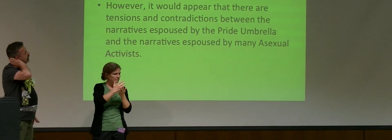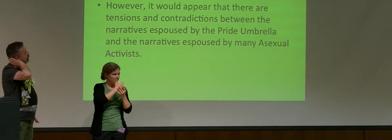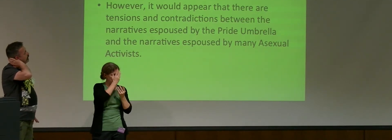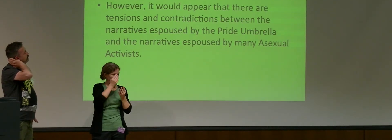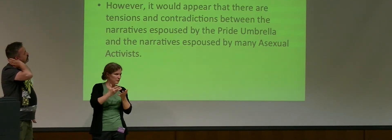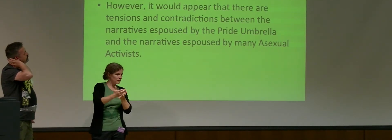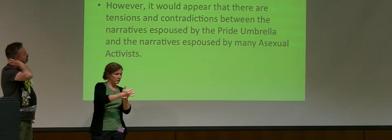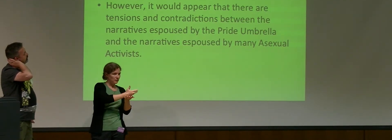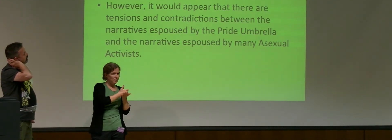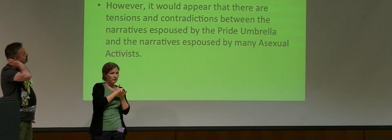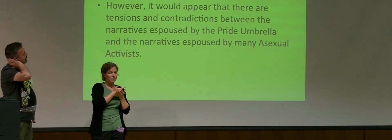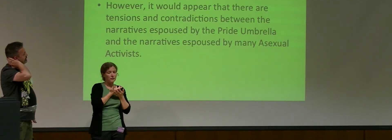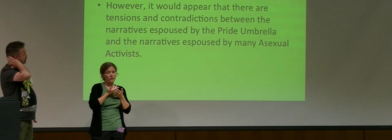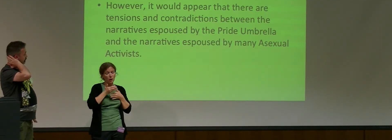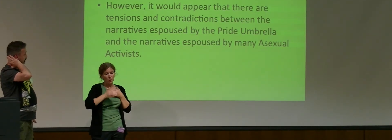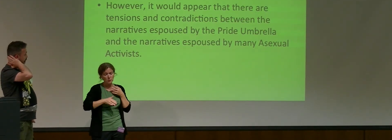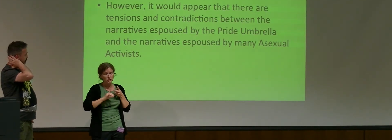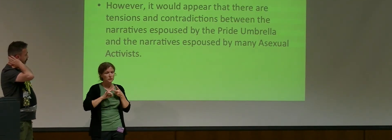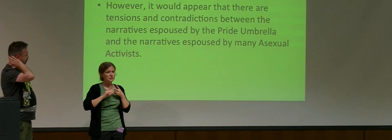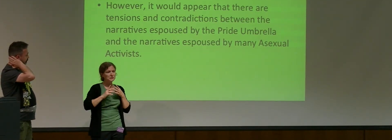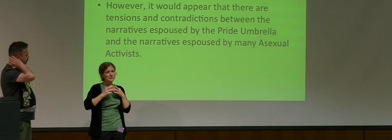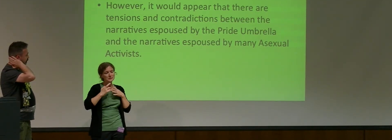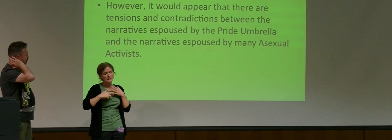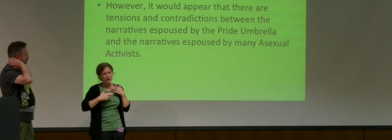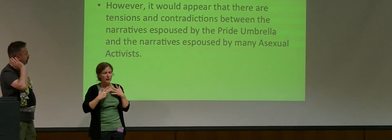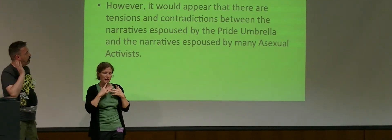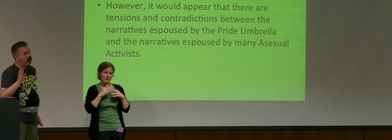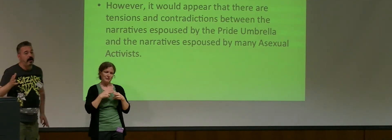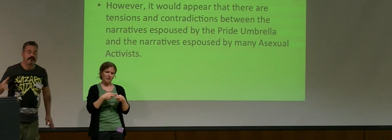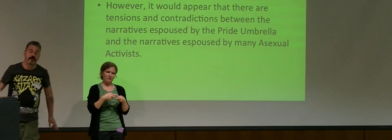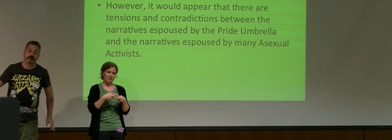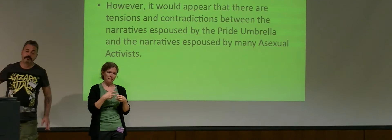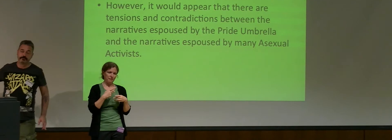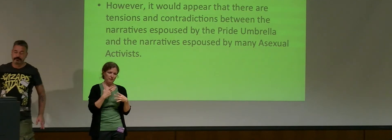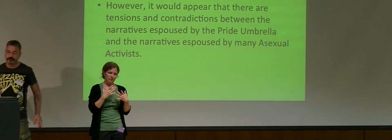and any conclusions are tentative. However,